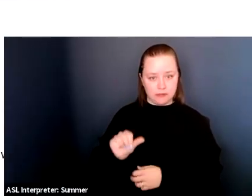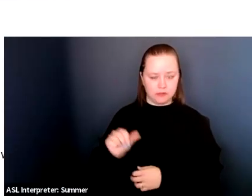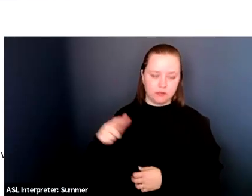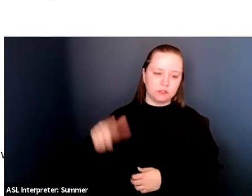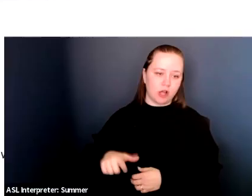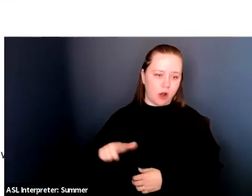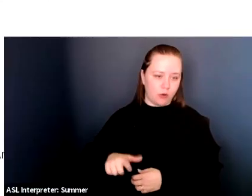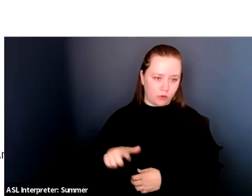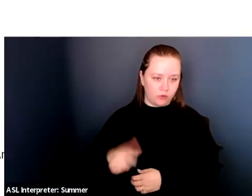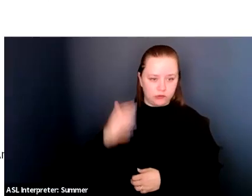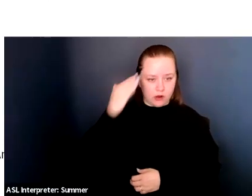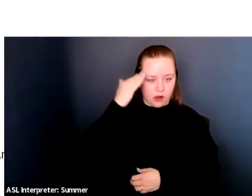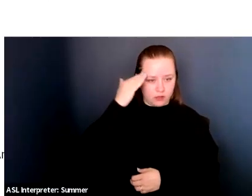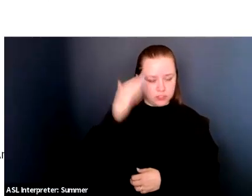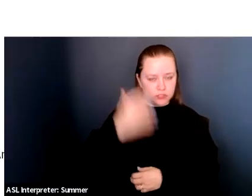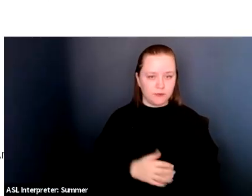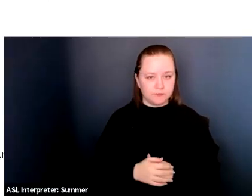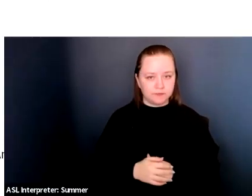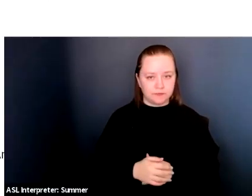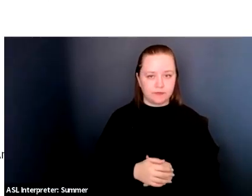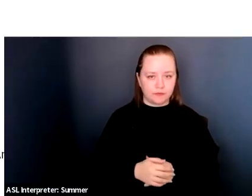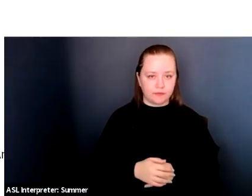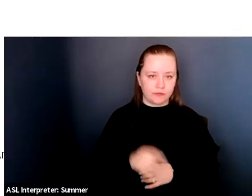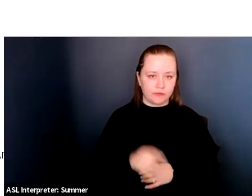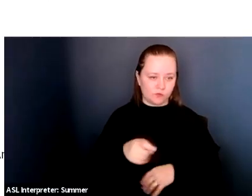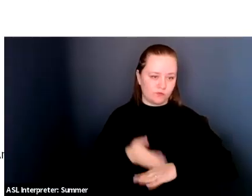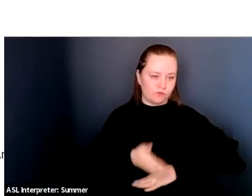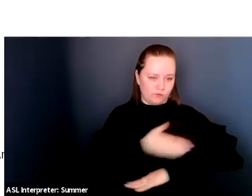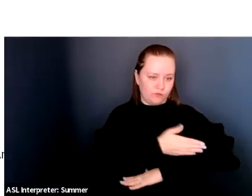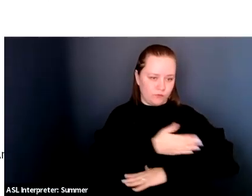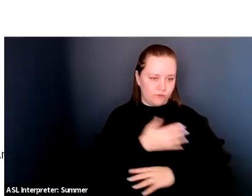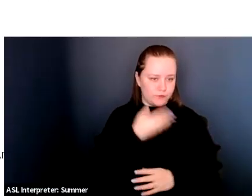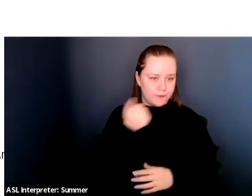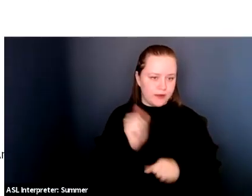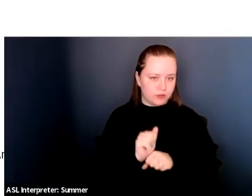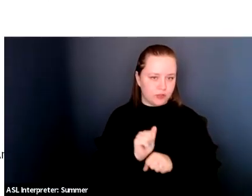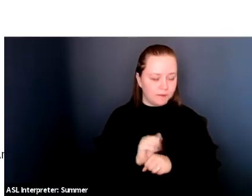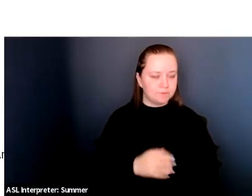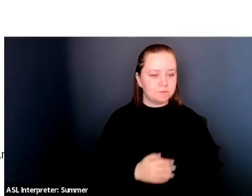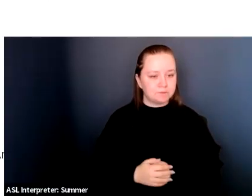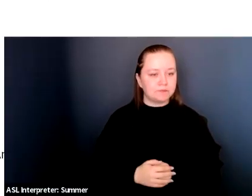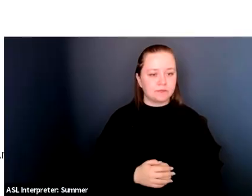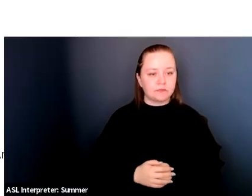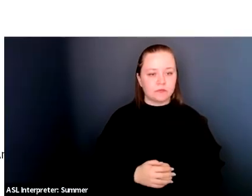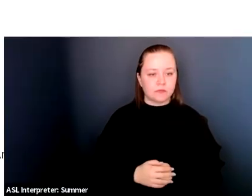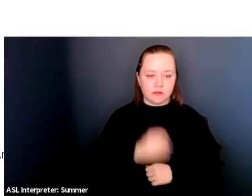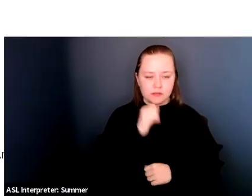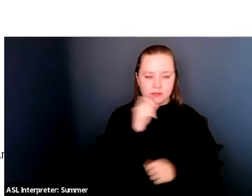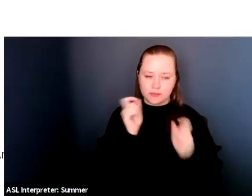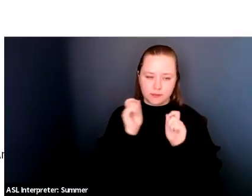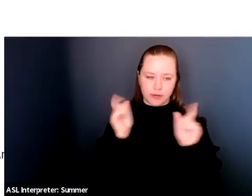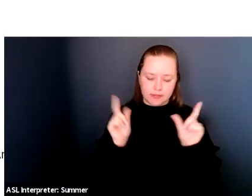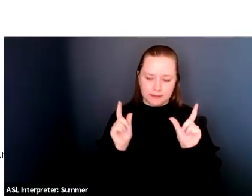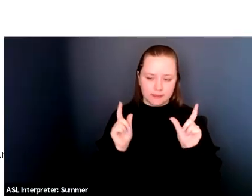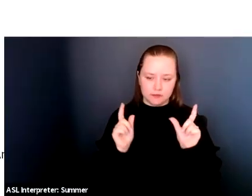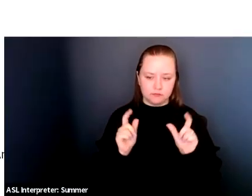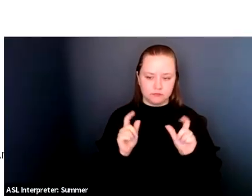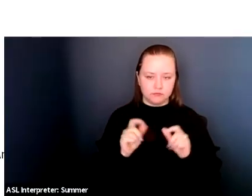need to overcome to do a better job. Now, it's not surprising that in the setting of some system issues of